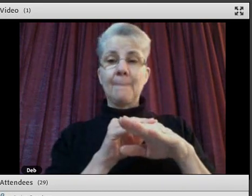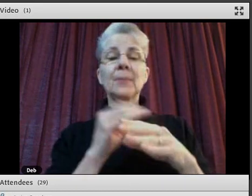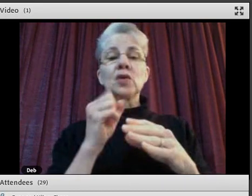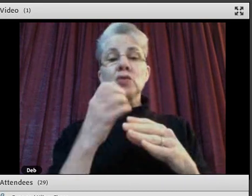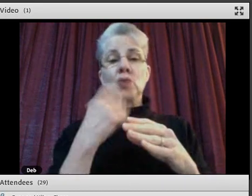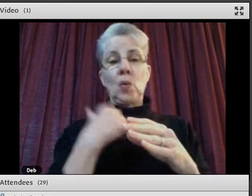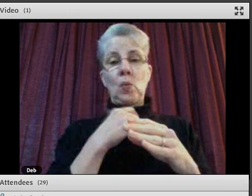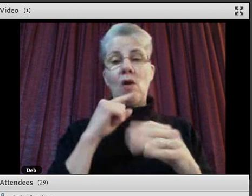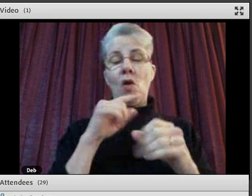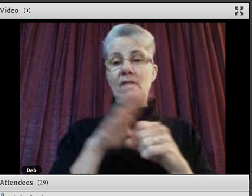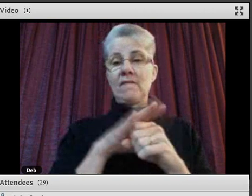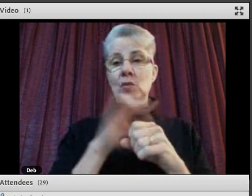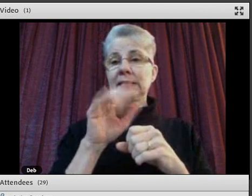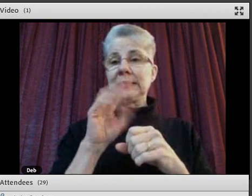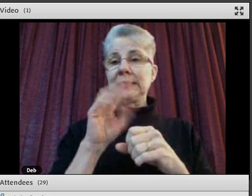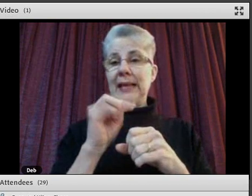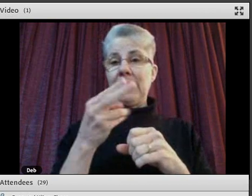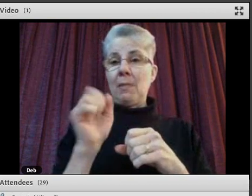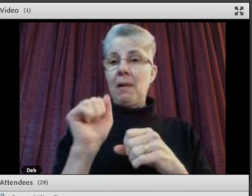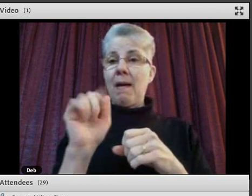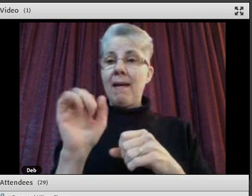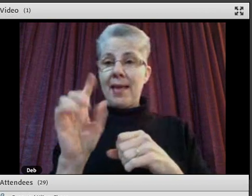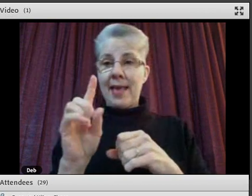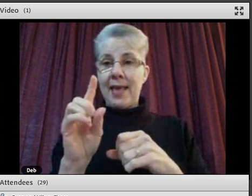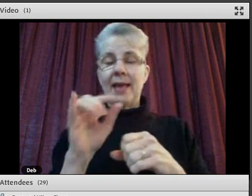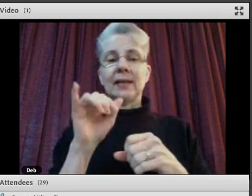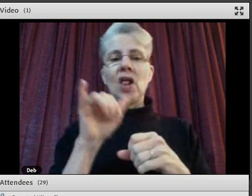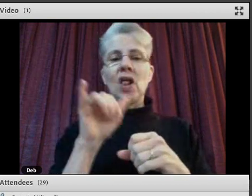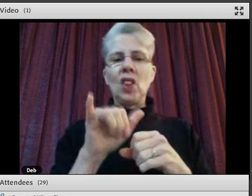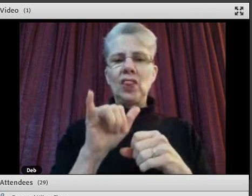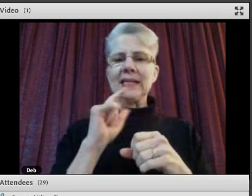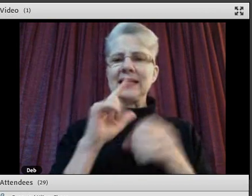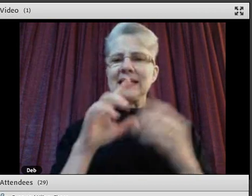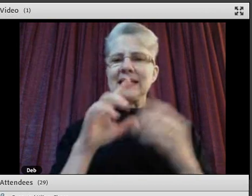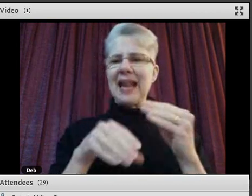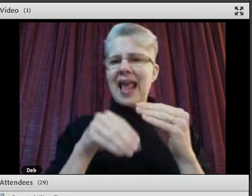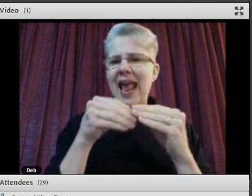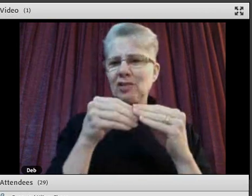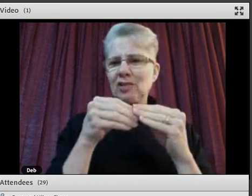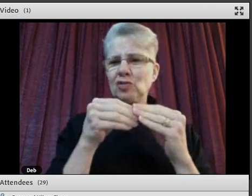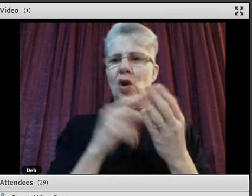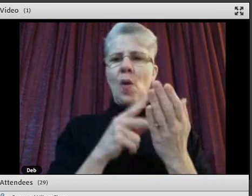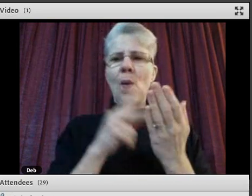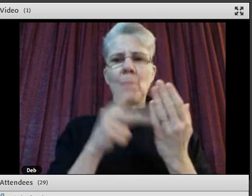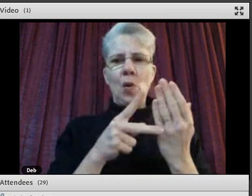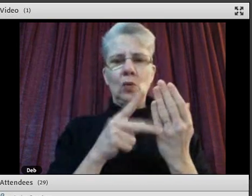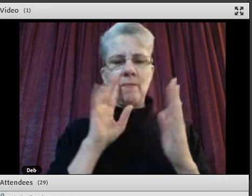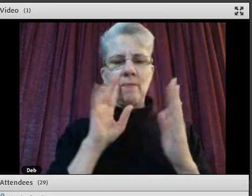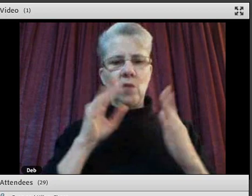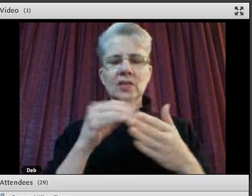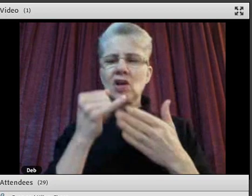Full S.T.E.A.M. Ahead, and this is an extra-curricular enrichment program focused on the arts and sciences.